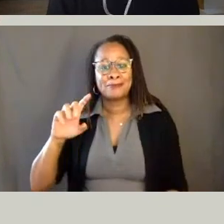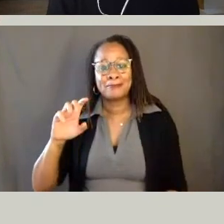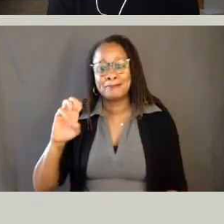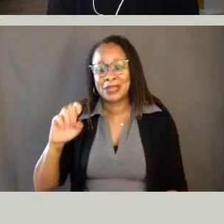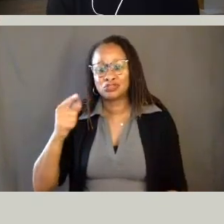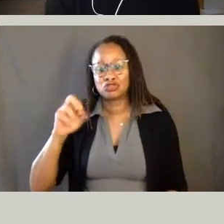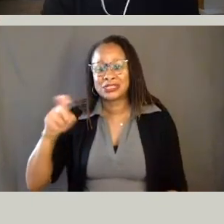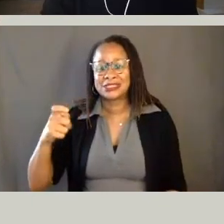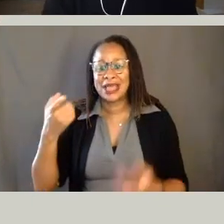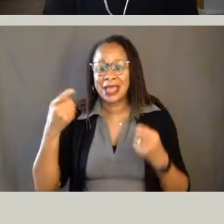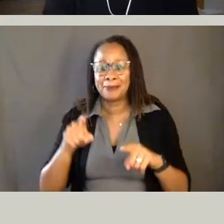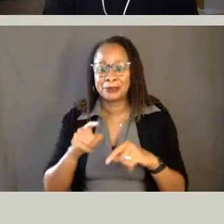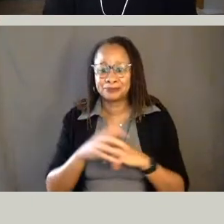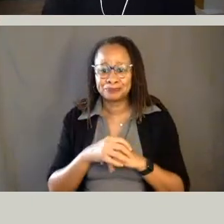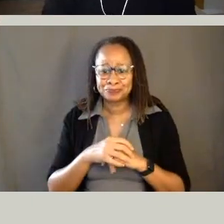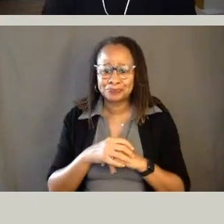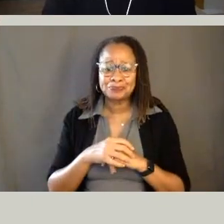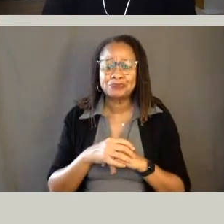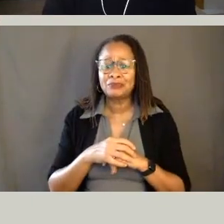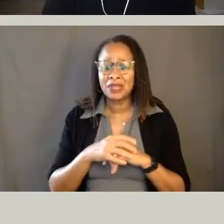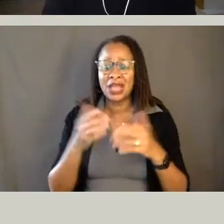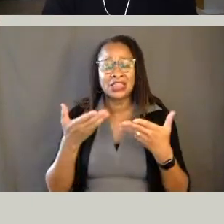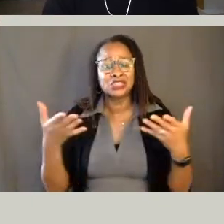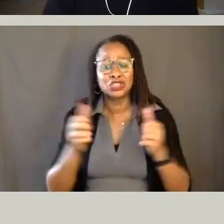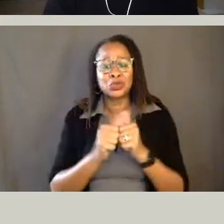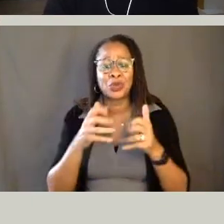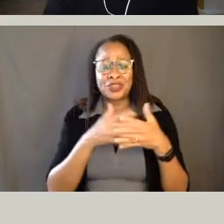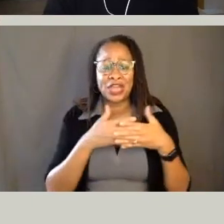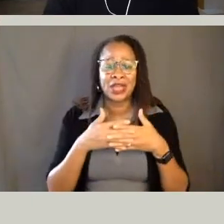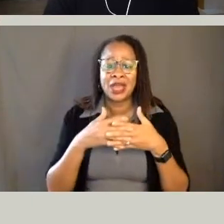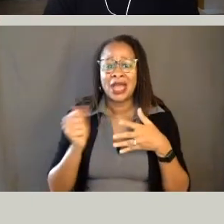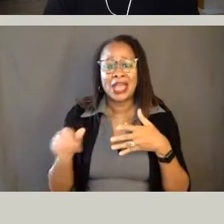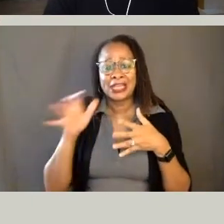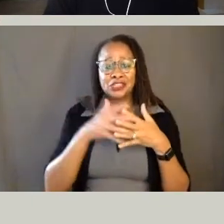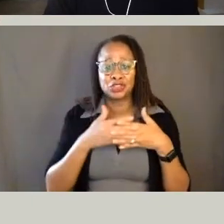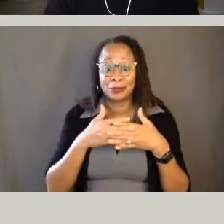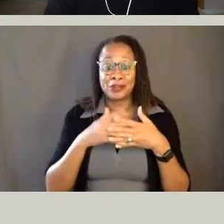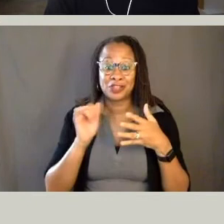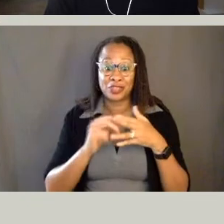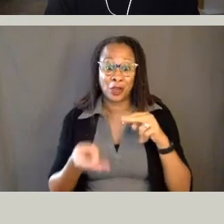It will be interesting this year with Asian-Americans. Was there a bump? Are they continuing to cultivate